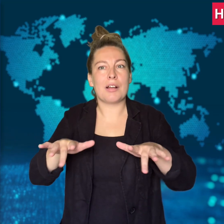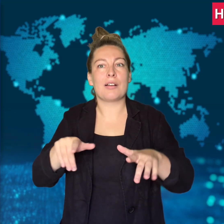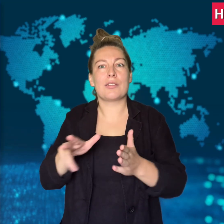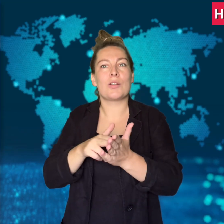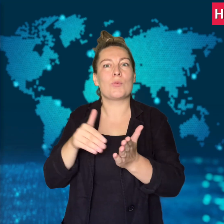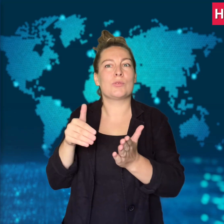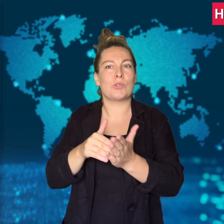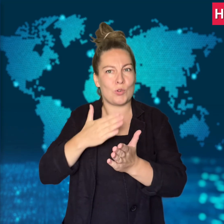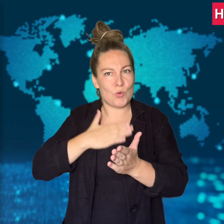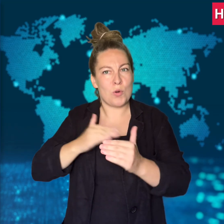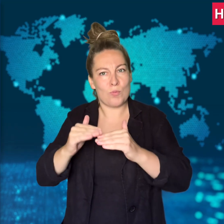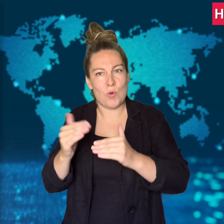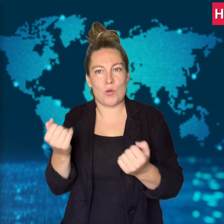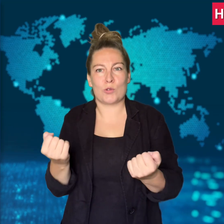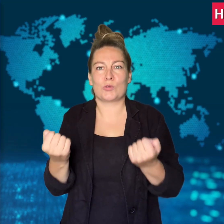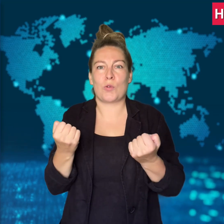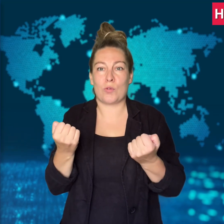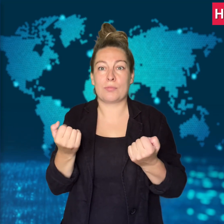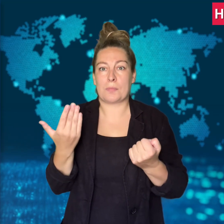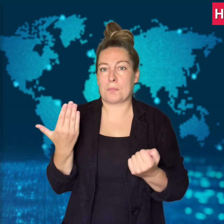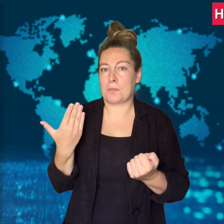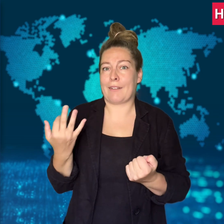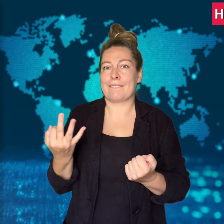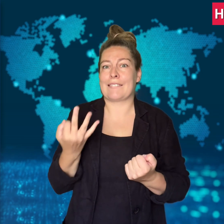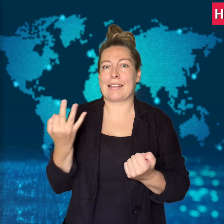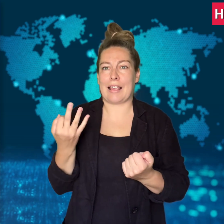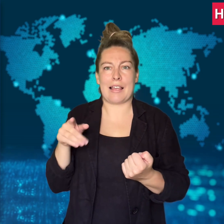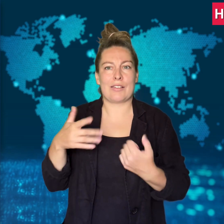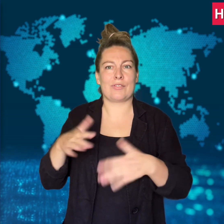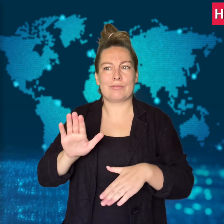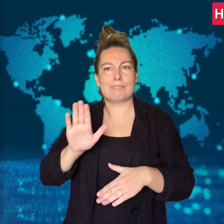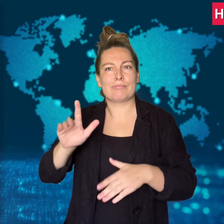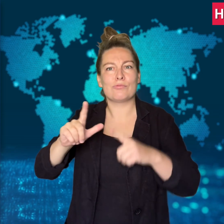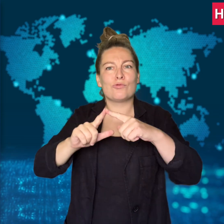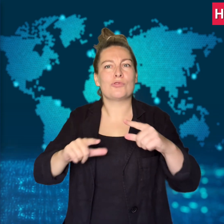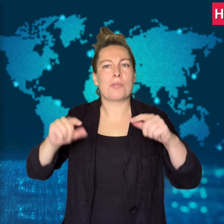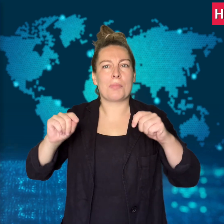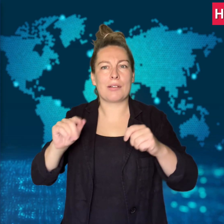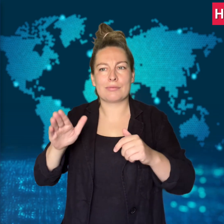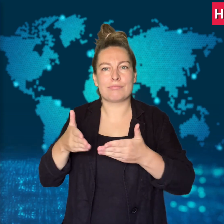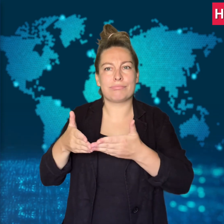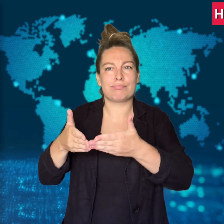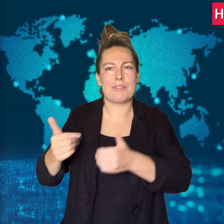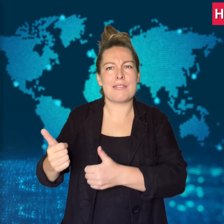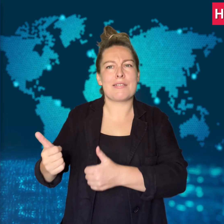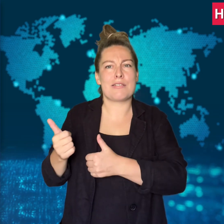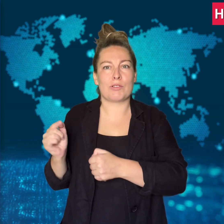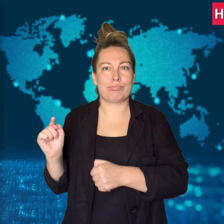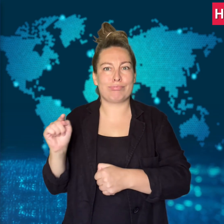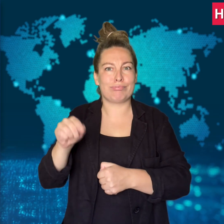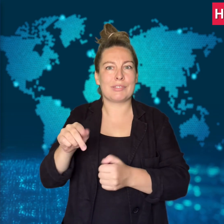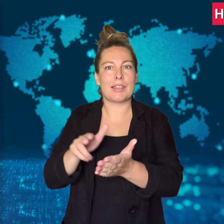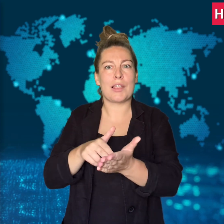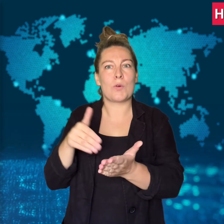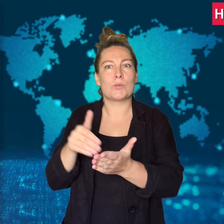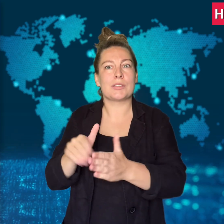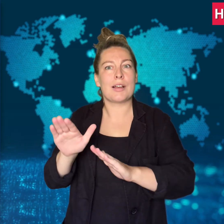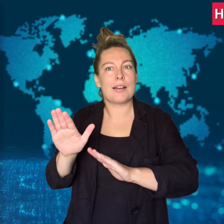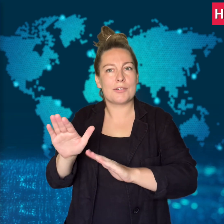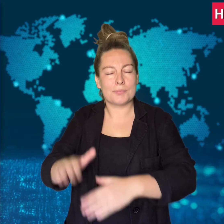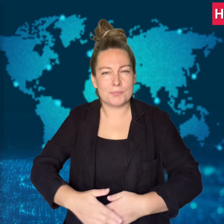with its warships visiting New Zealand on Friday.